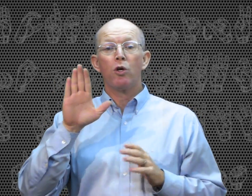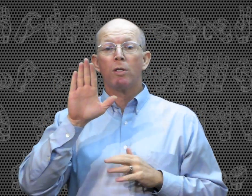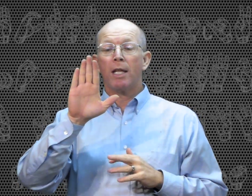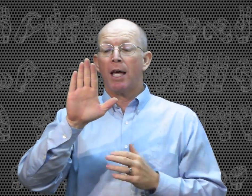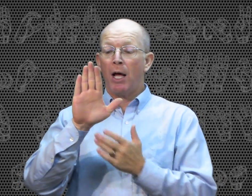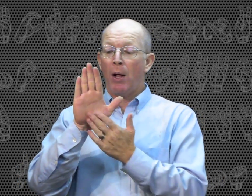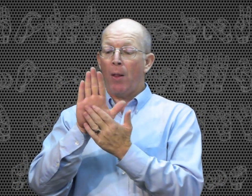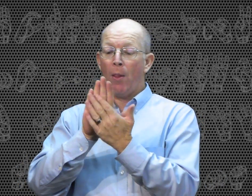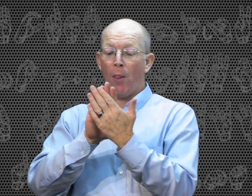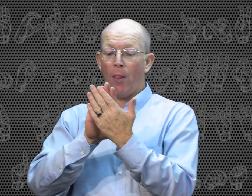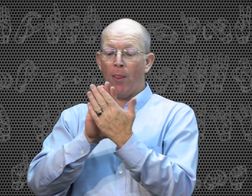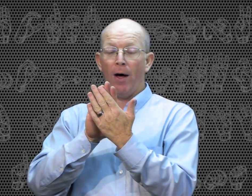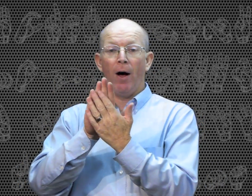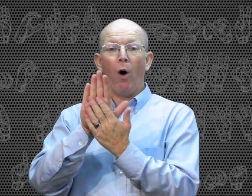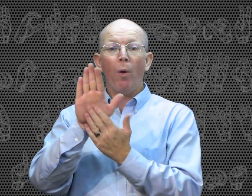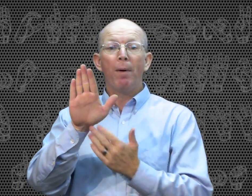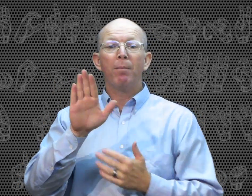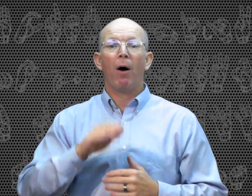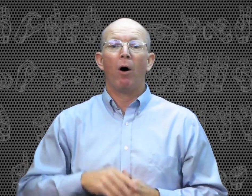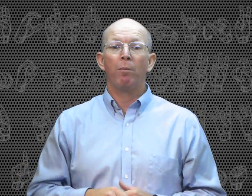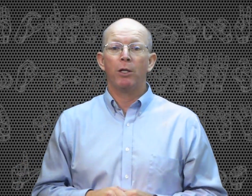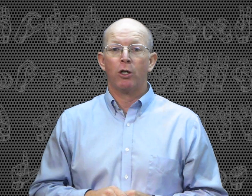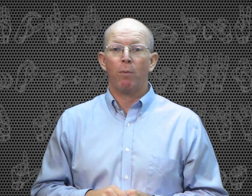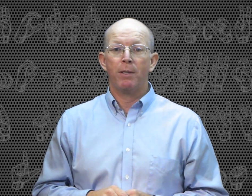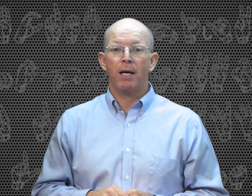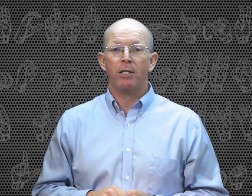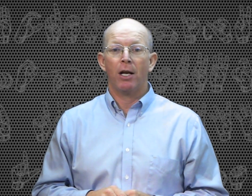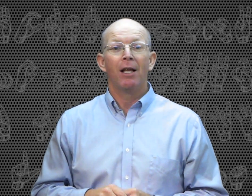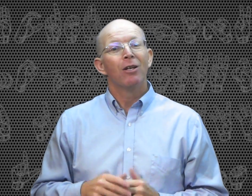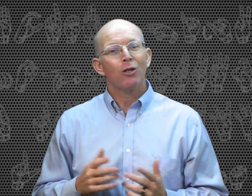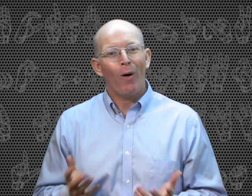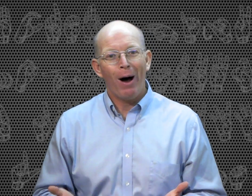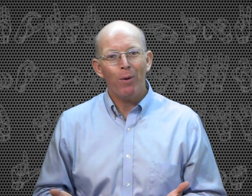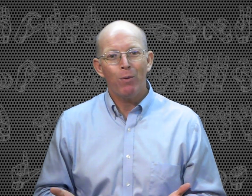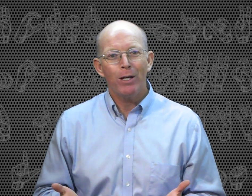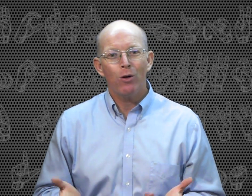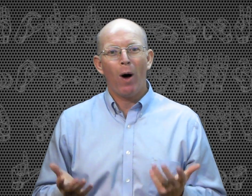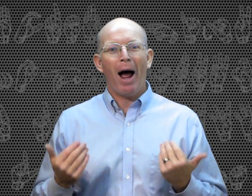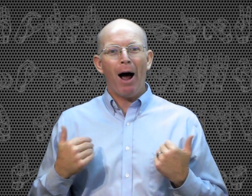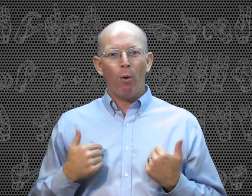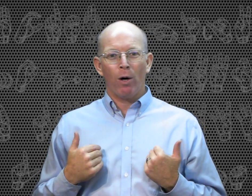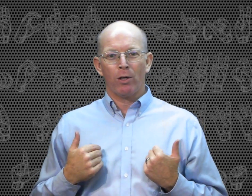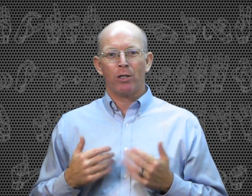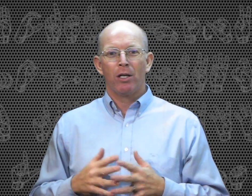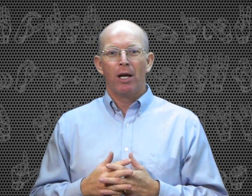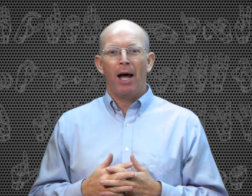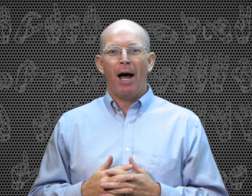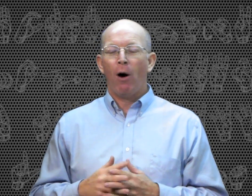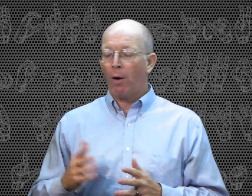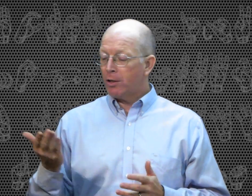So you are using the open palm to show possession. So, how would we do OURS?